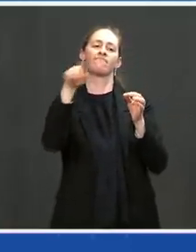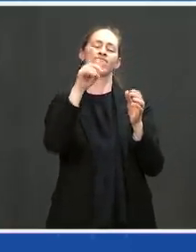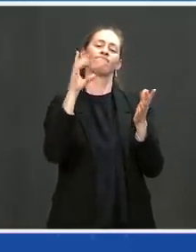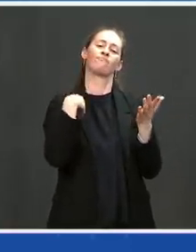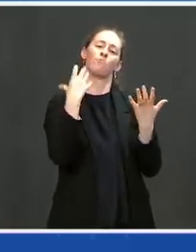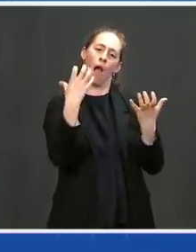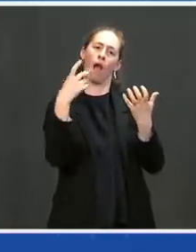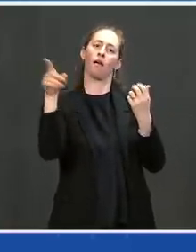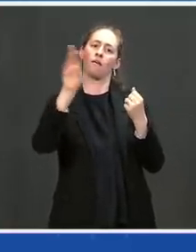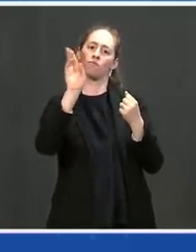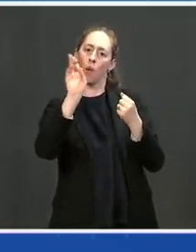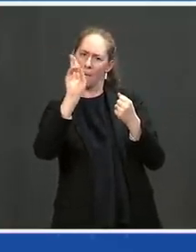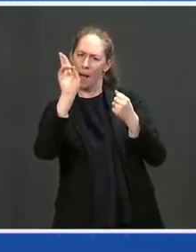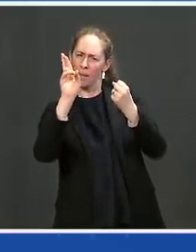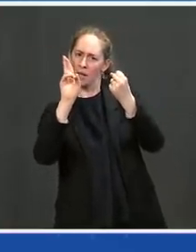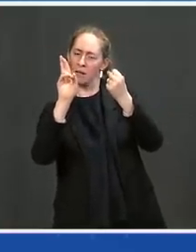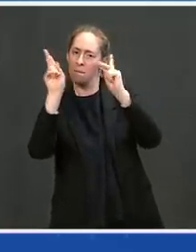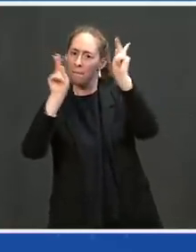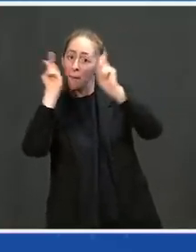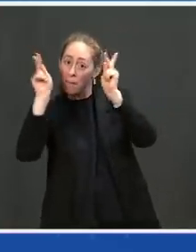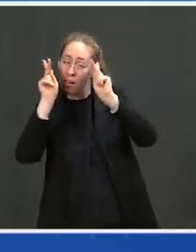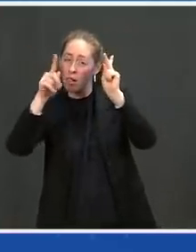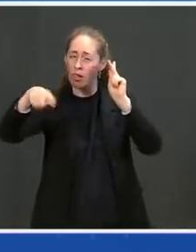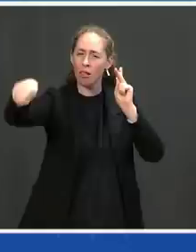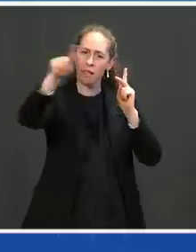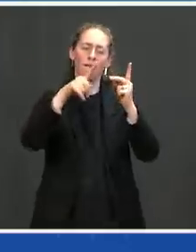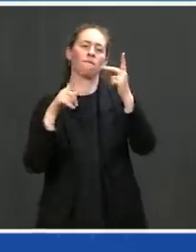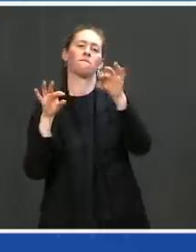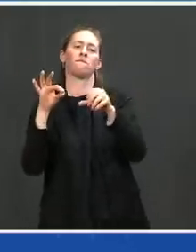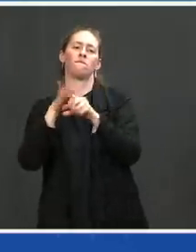Republican voters agree with what I'm doing.